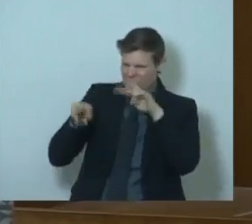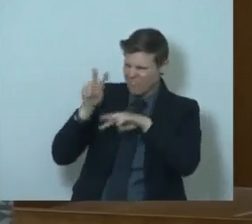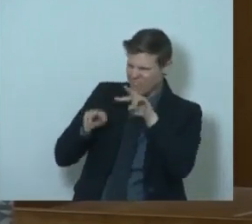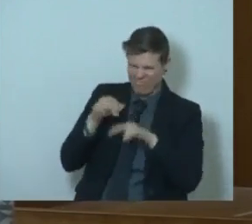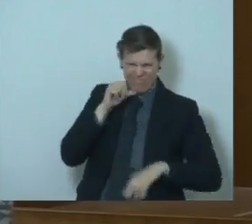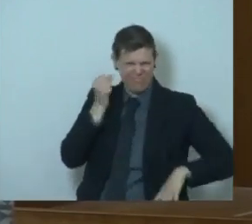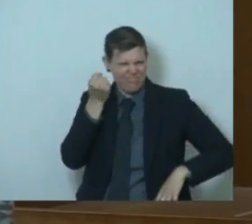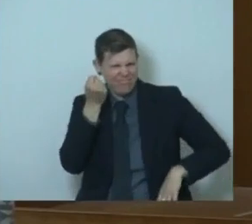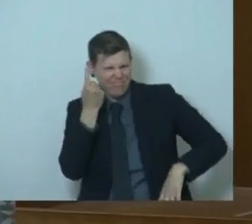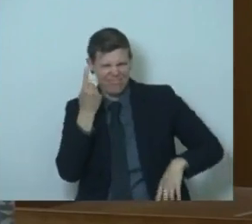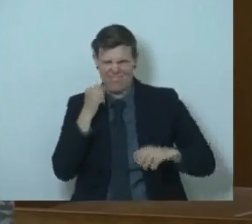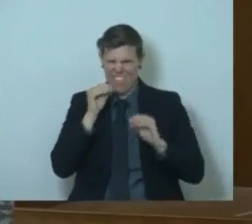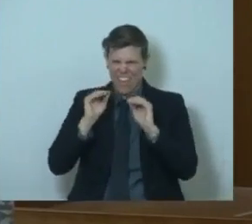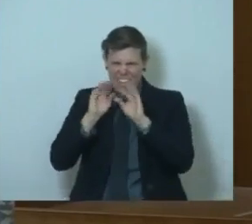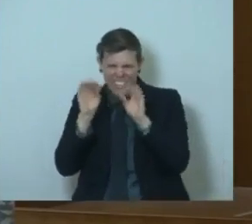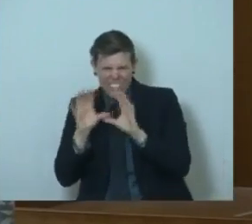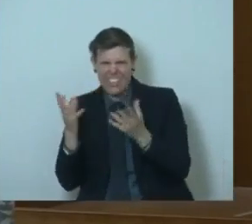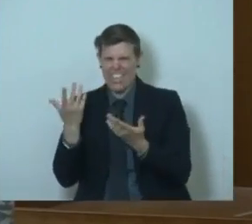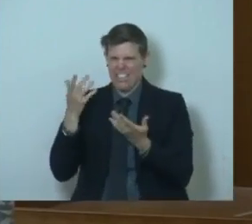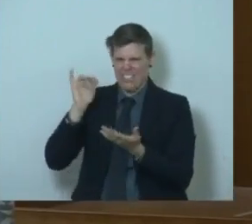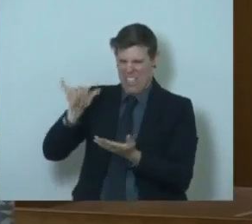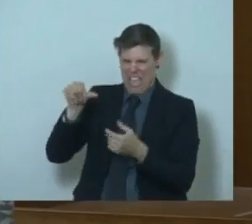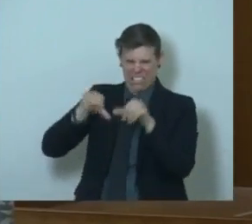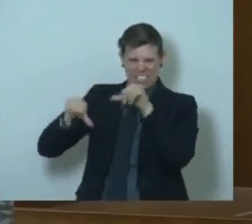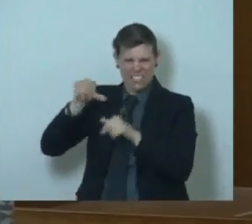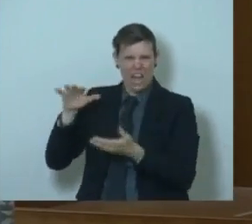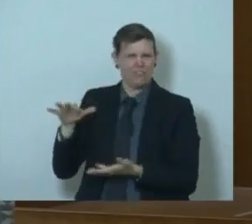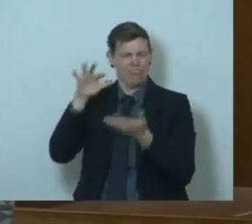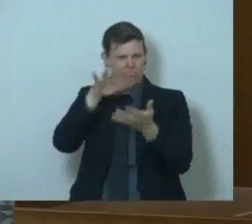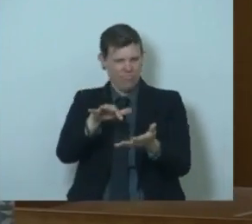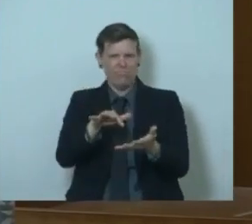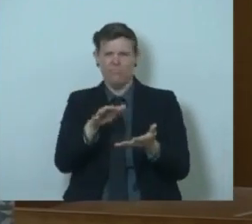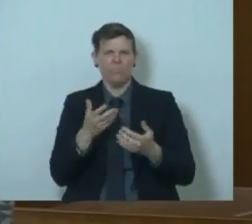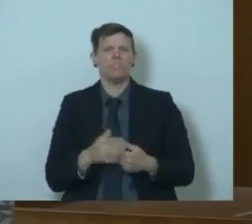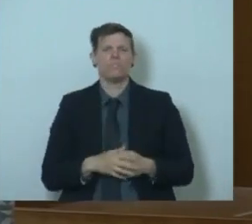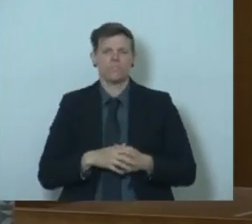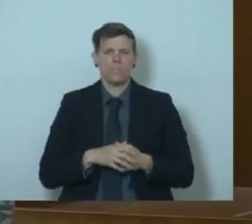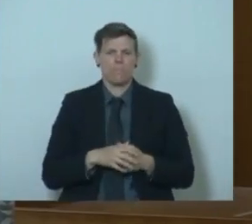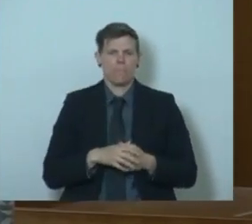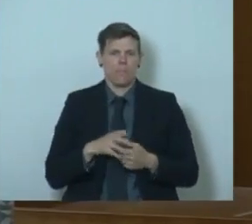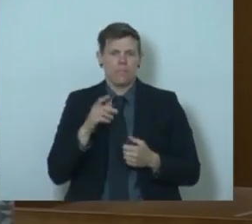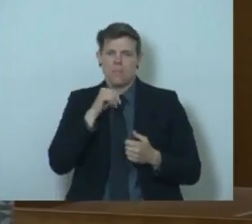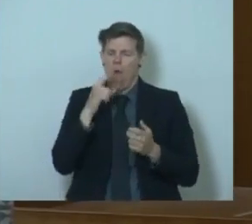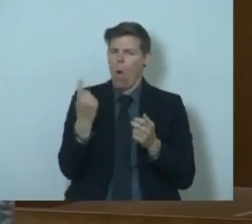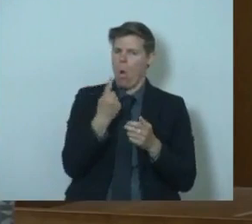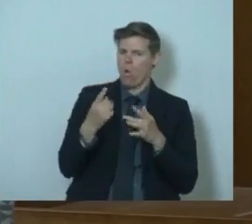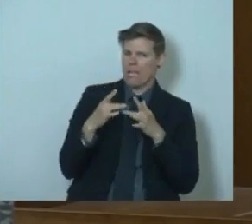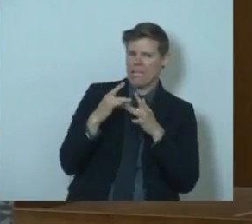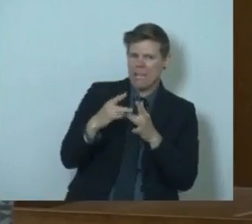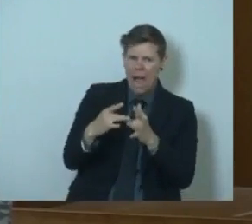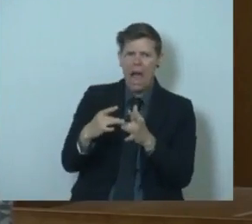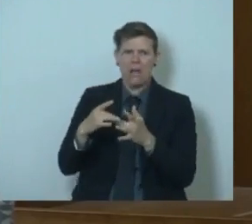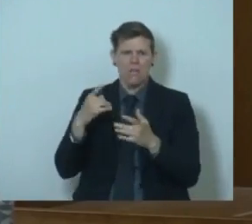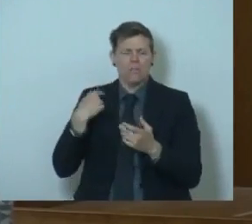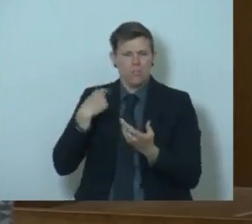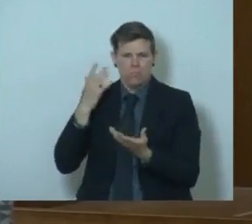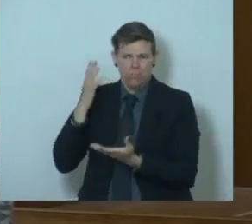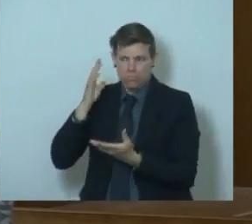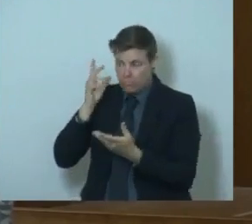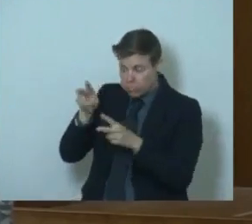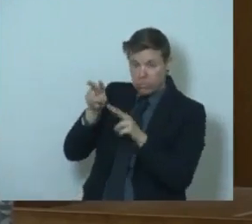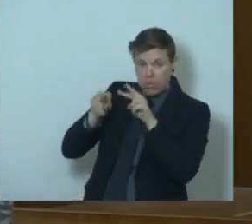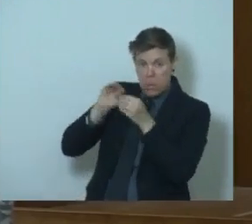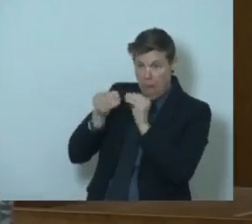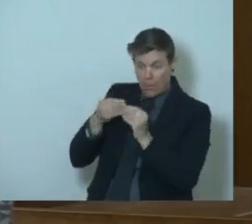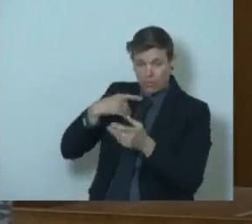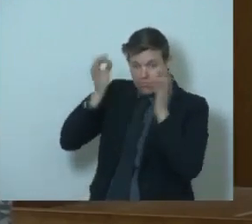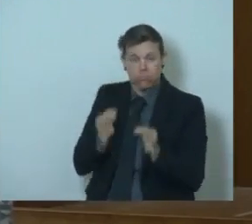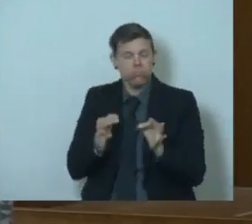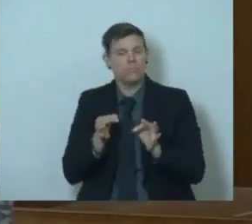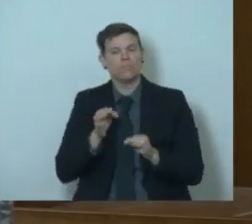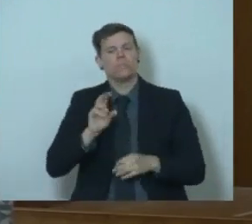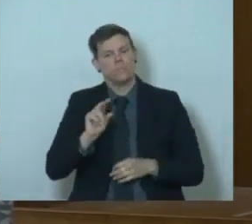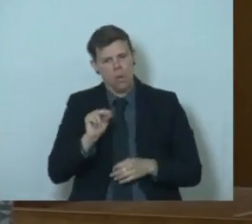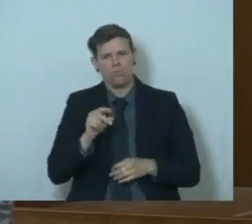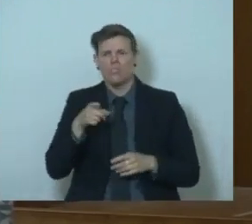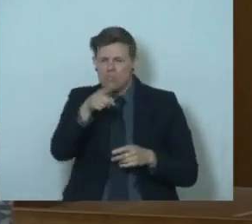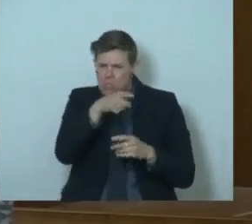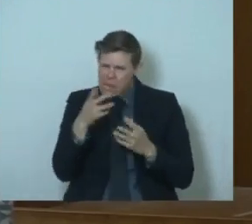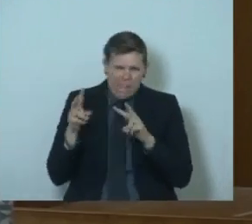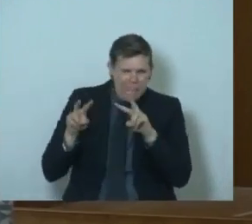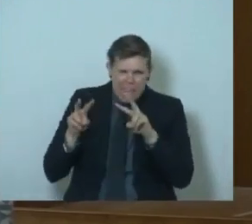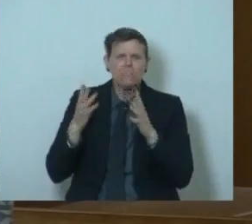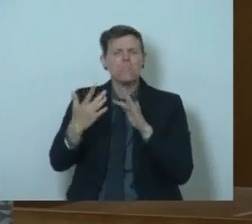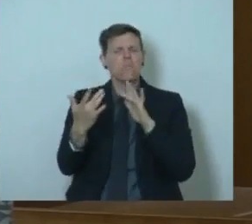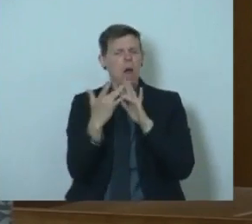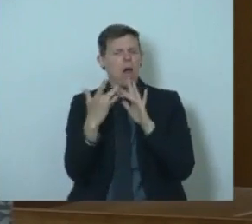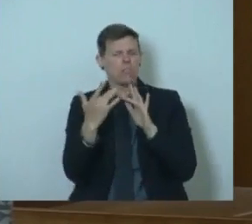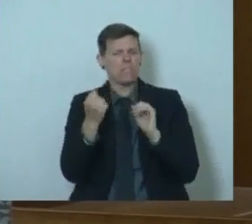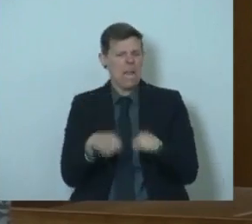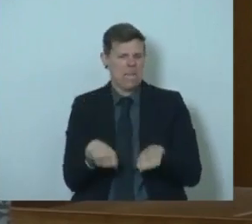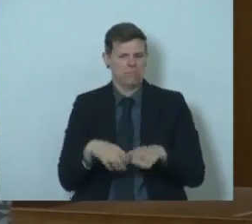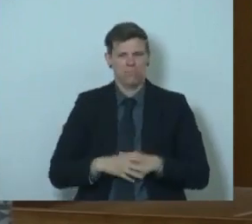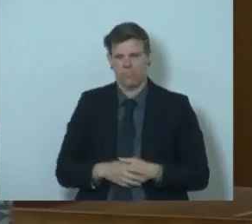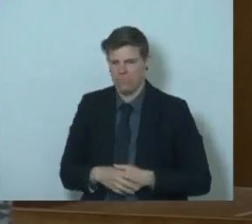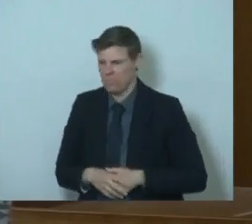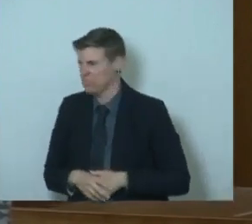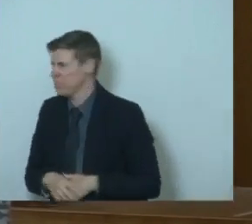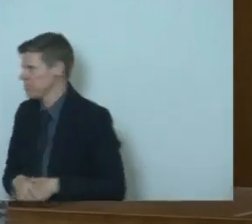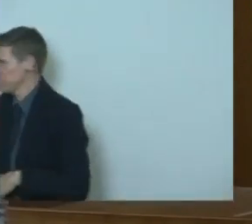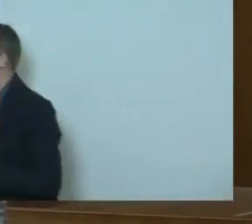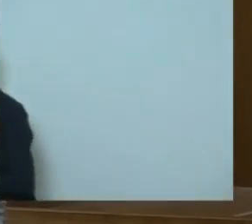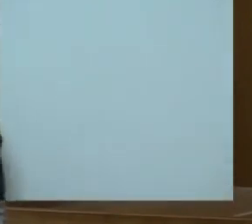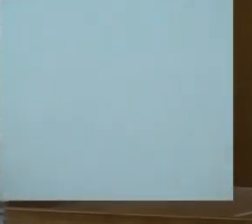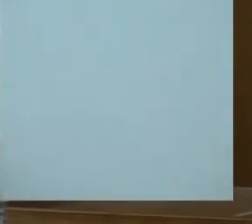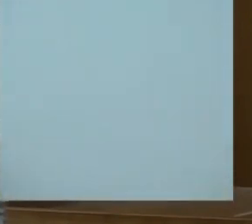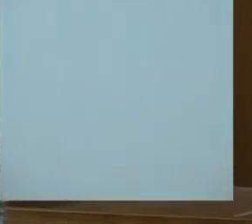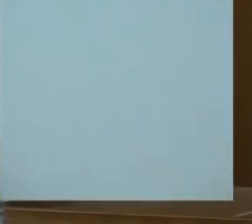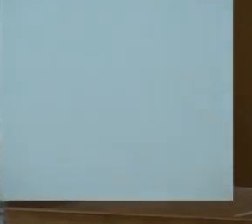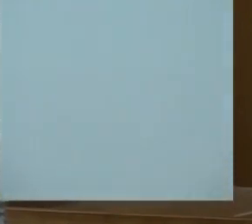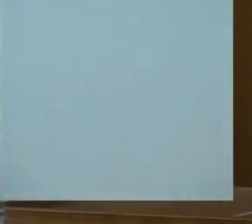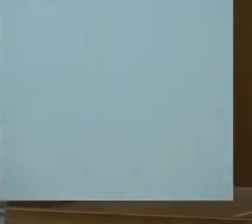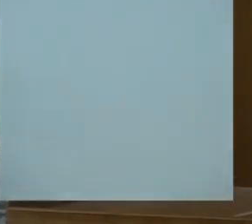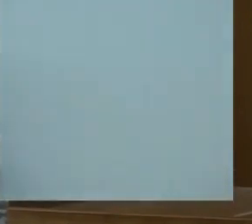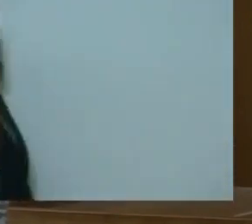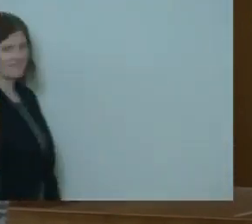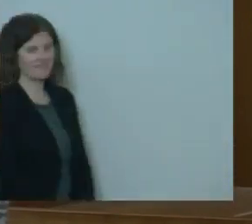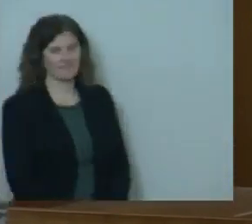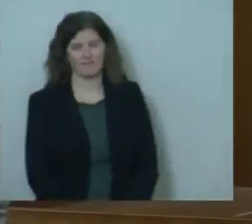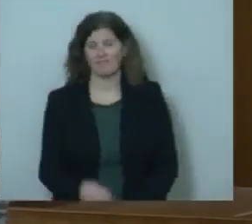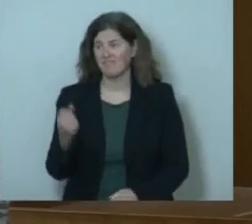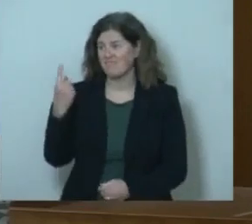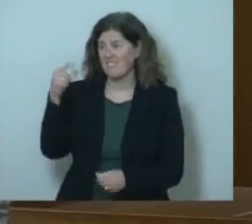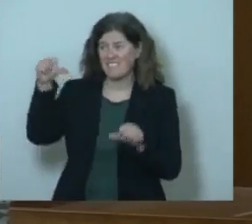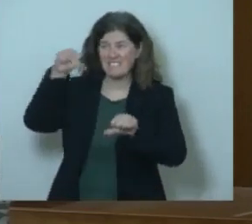IF YOU HAVE DATA QUESTIONS OR ARE CONCERNED THAT WE MIGHT BE USING SCIENCE AS A HAMMER RATHER THAN A GUIDE TO INFORM US, PLEASE FEEL FREE TO REACH OUT TO ME FOR, OR WITH SPECIFIC